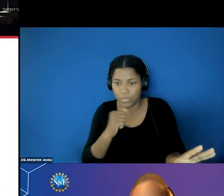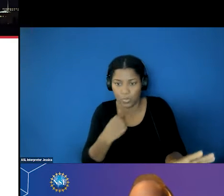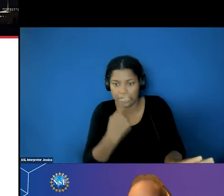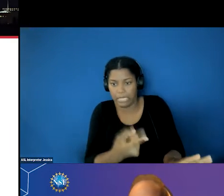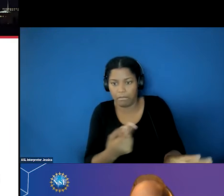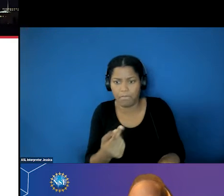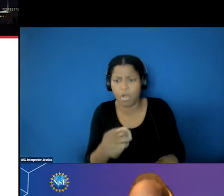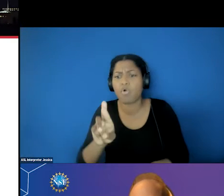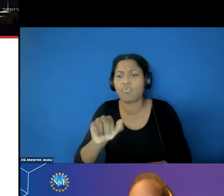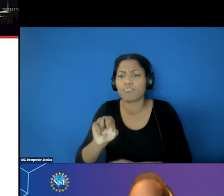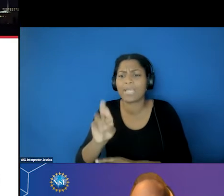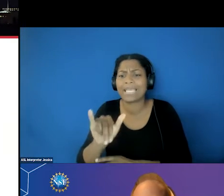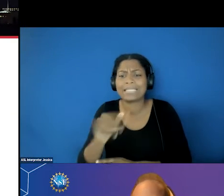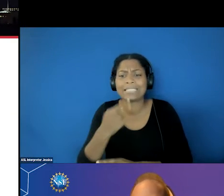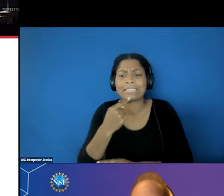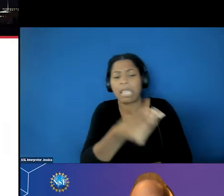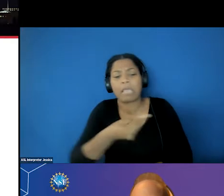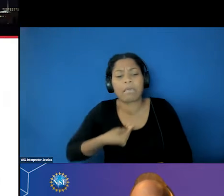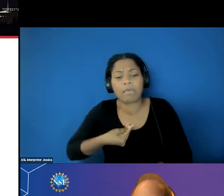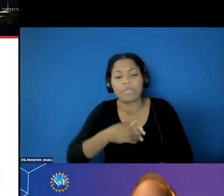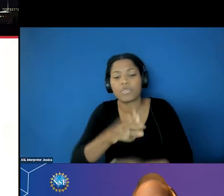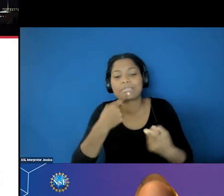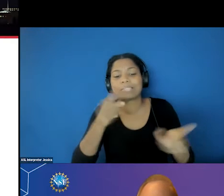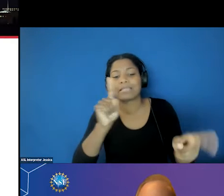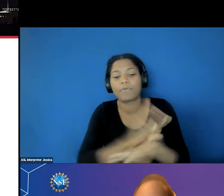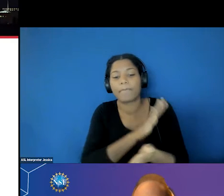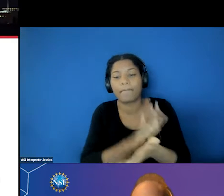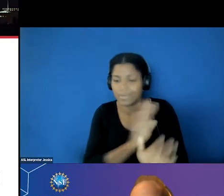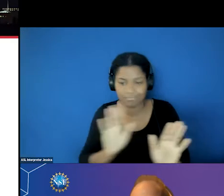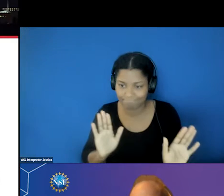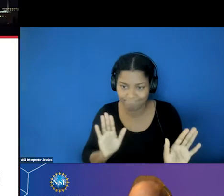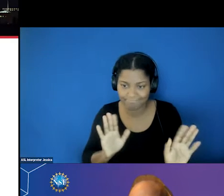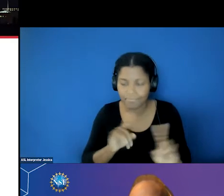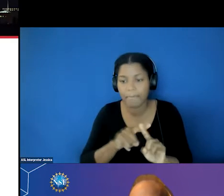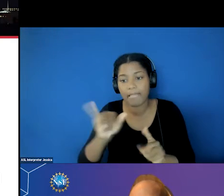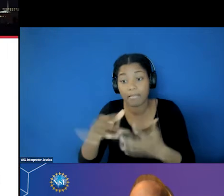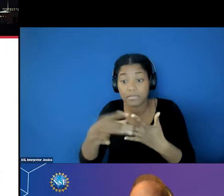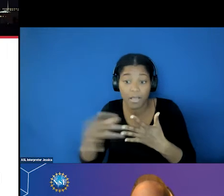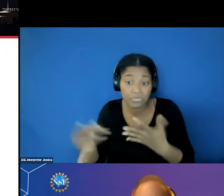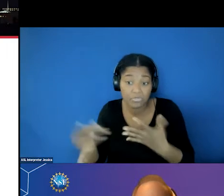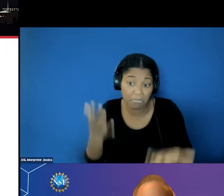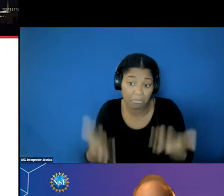give me an copy of your successful proposal, but that is an option that they may, allow.